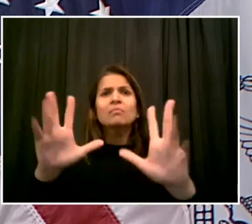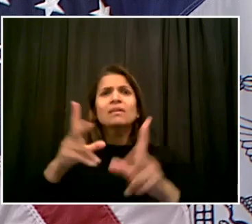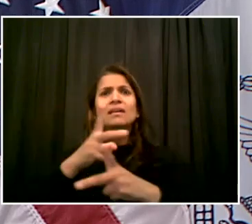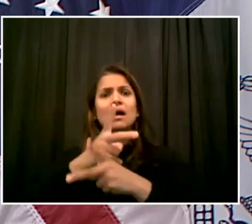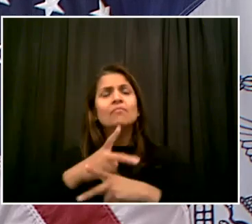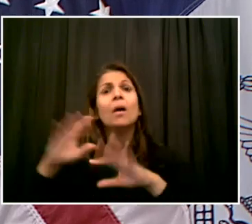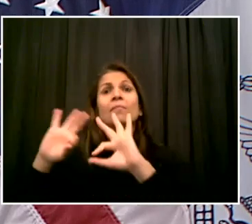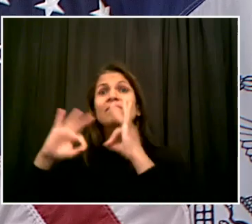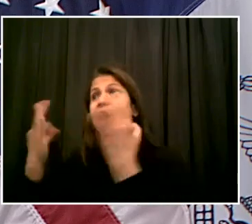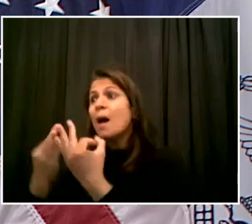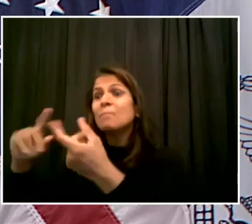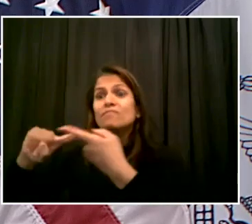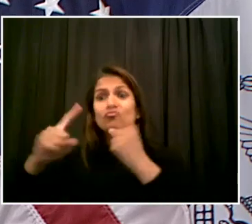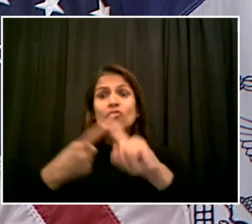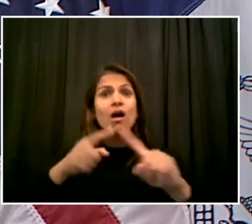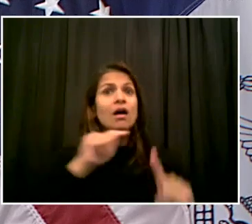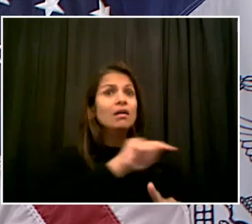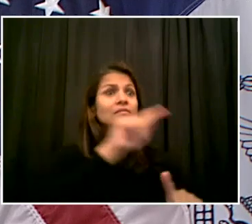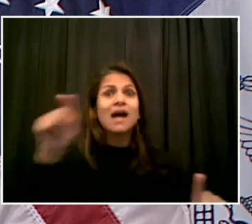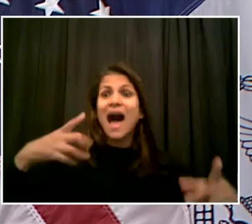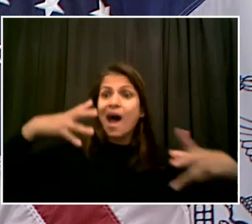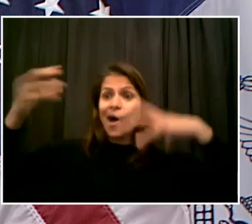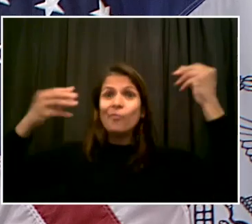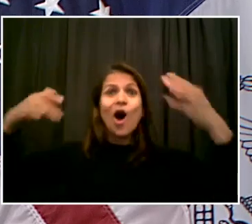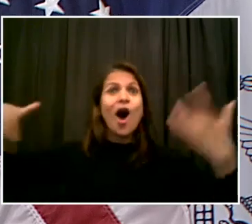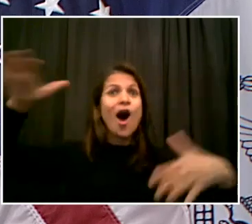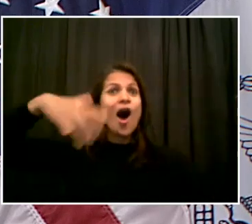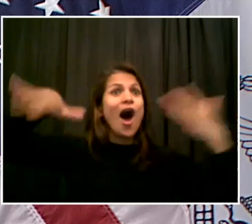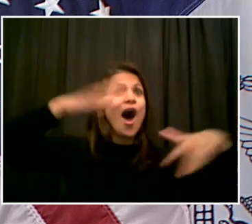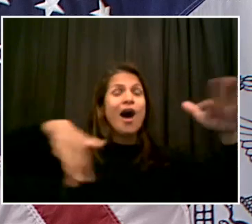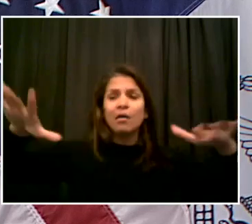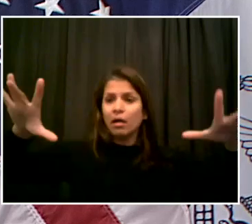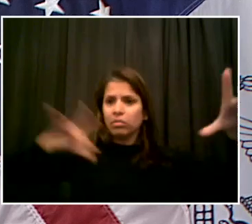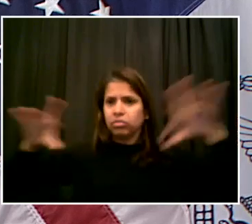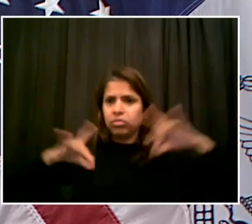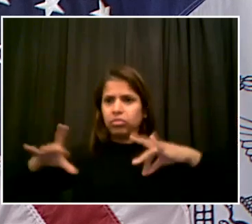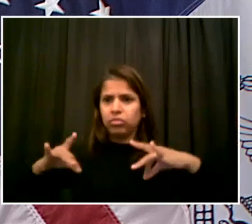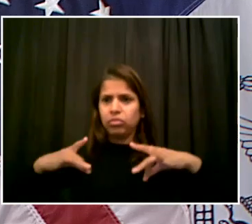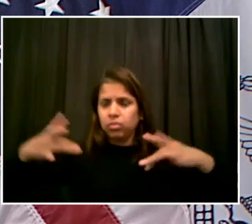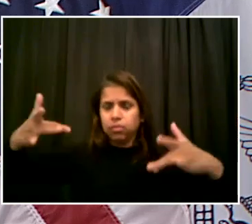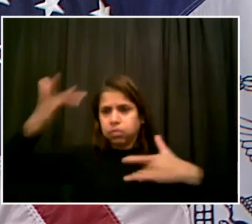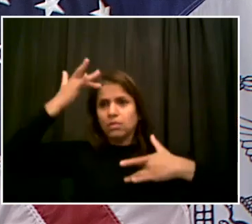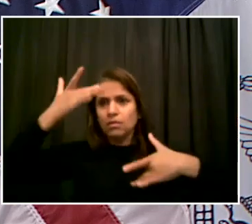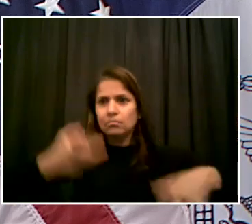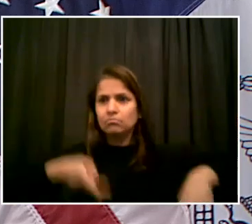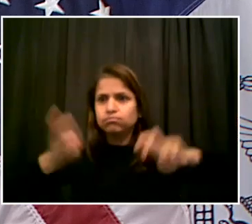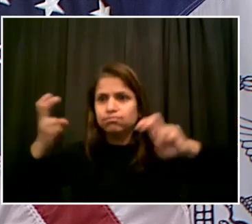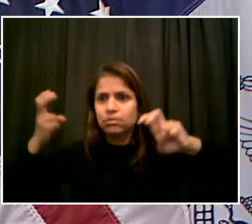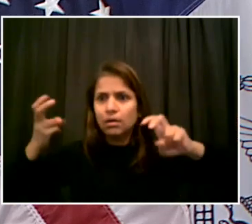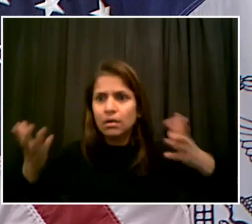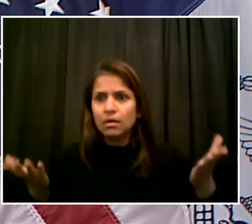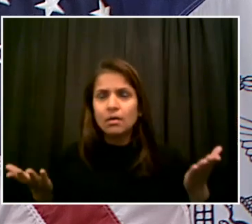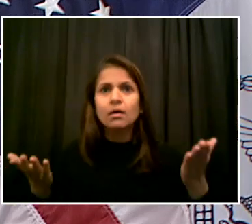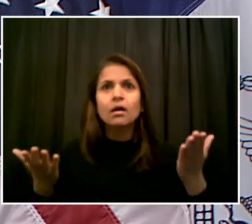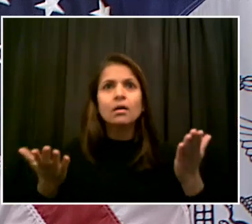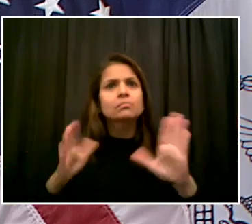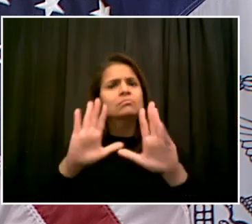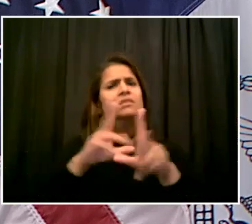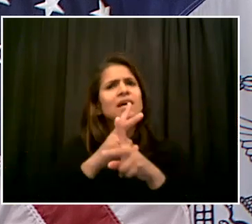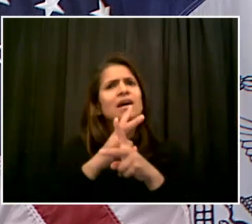FAILMY, THE PEOPLE OF YOUR LIFE, THE ELDERS, THE FAMILY,